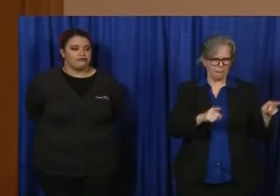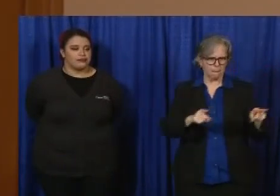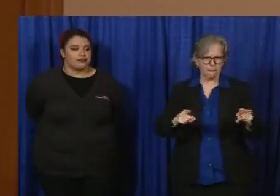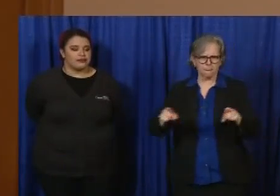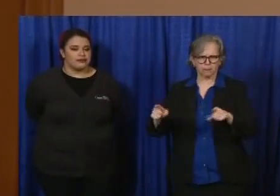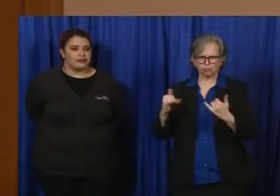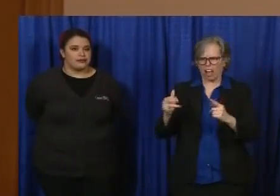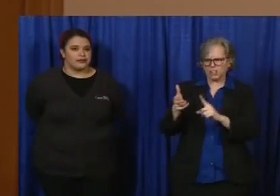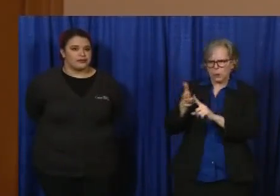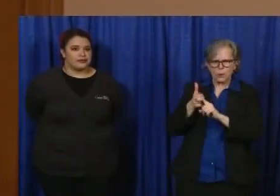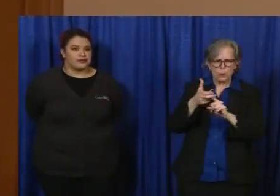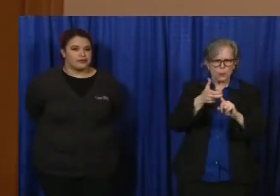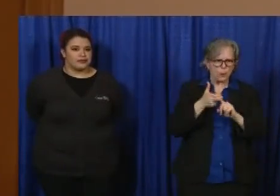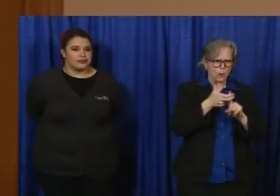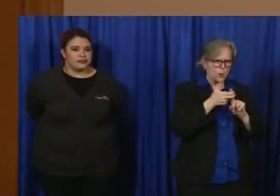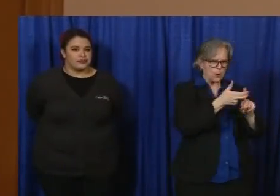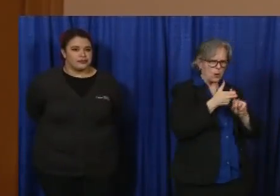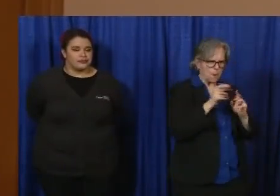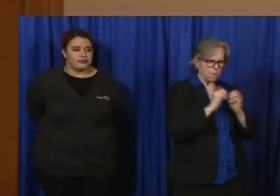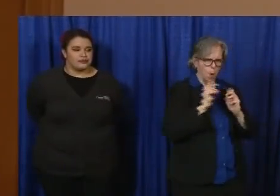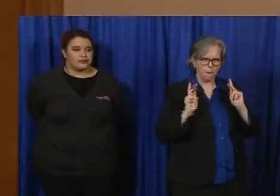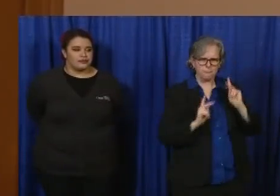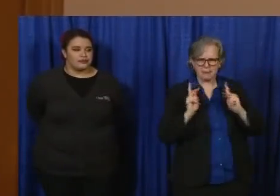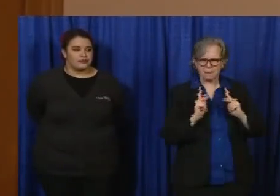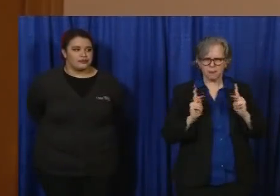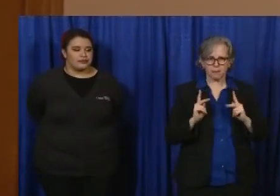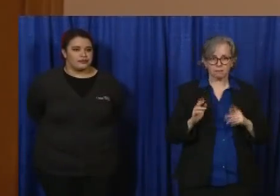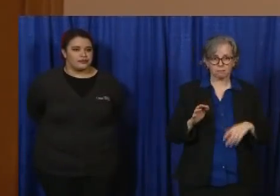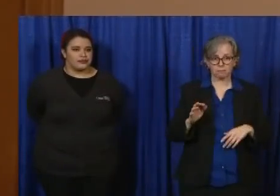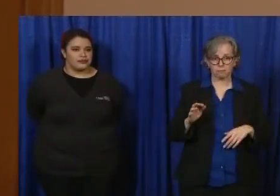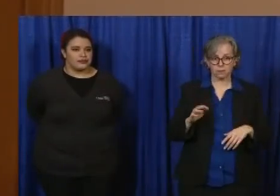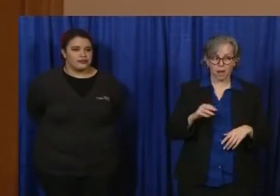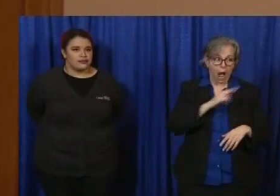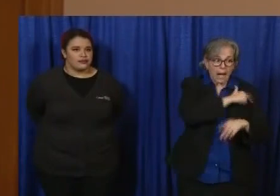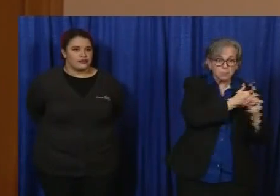LOOKING AT GRADUATING CLASSES EARLY SO THOSE FOLKS CAN BE